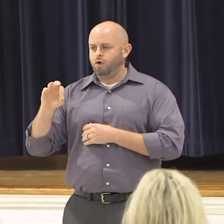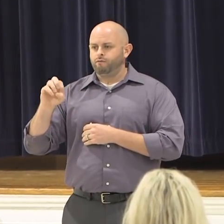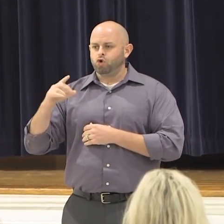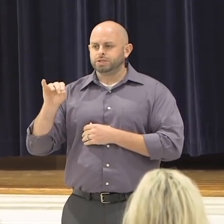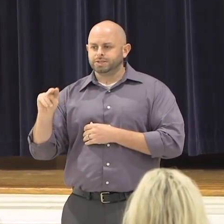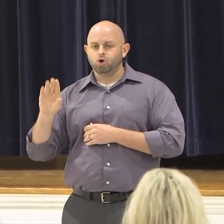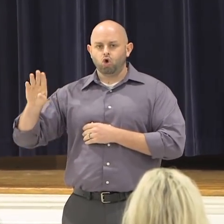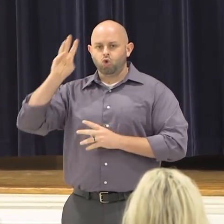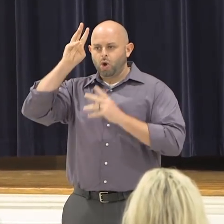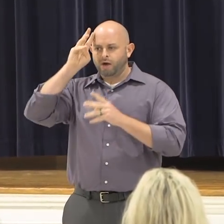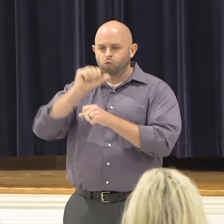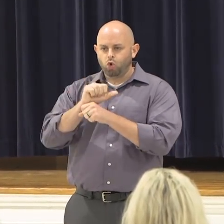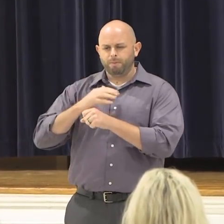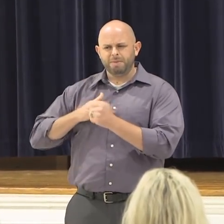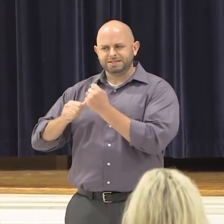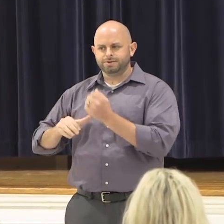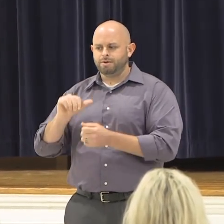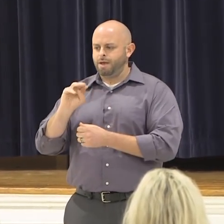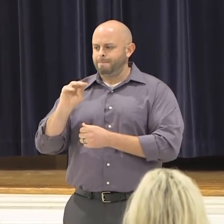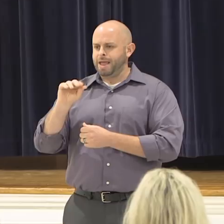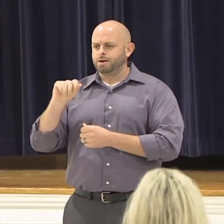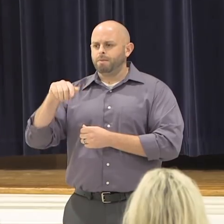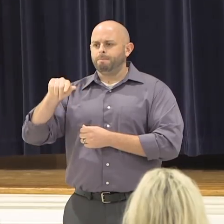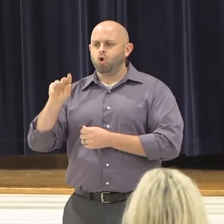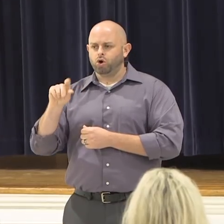creative work and Amanda Parks and other folks in our team were super creative